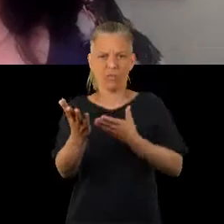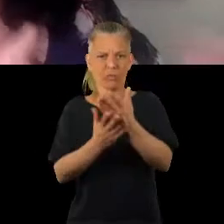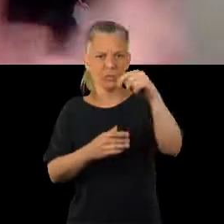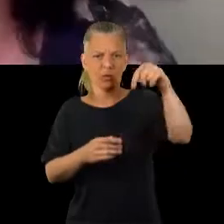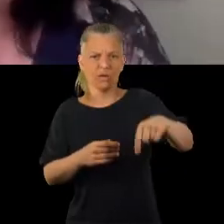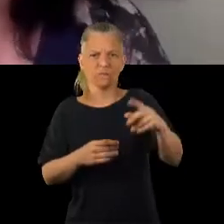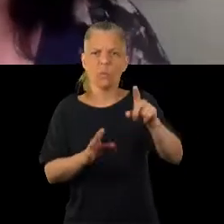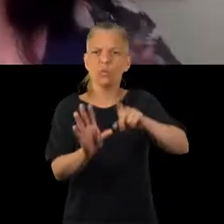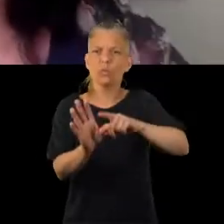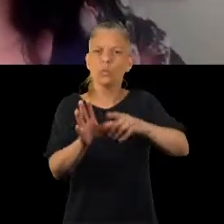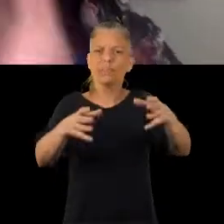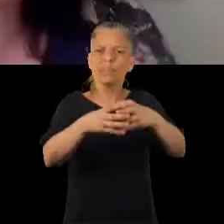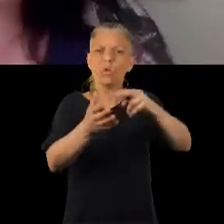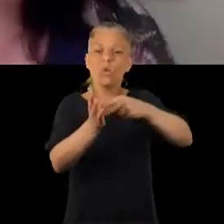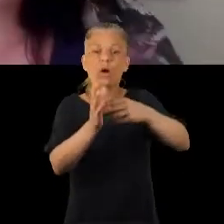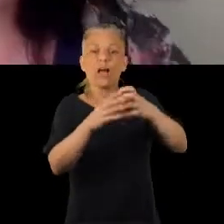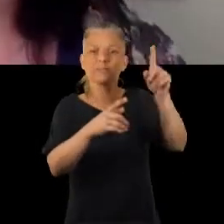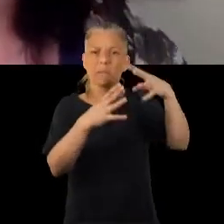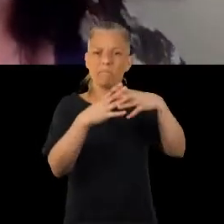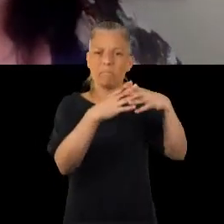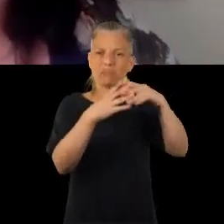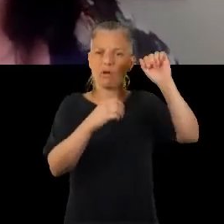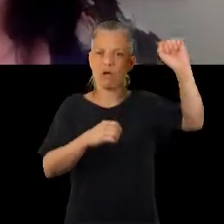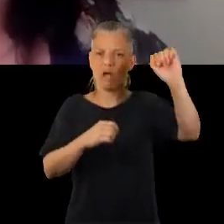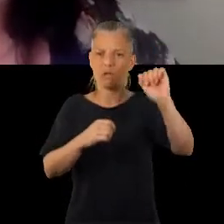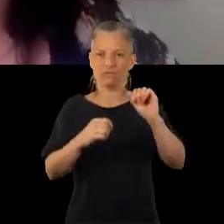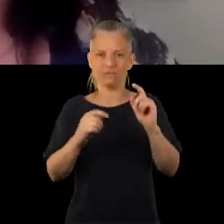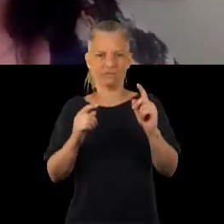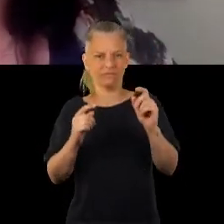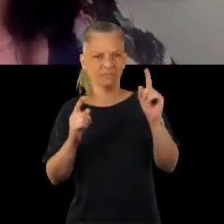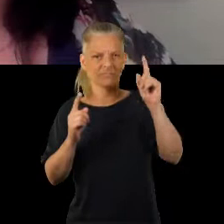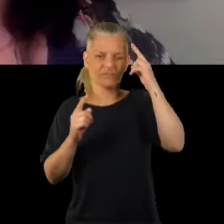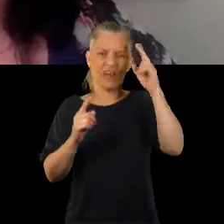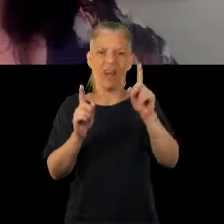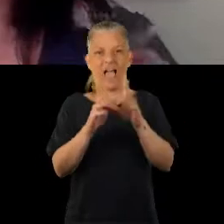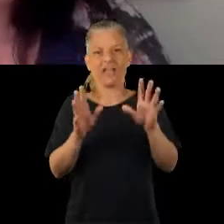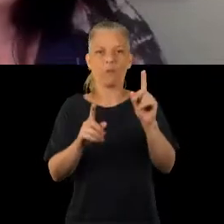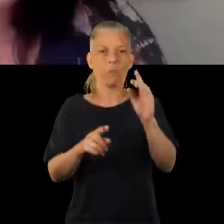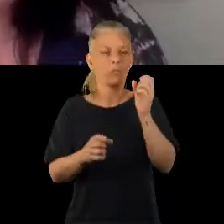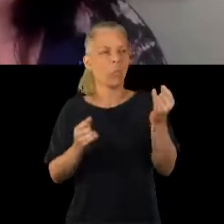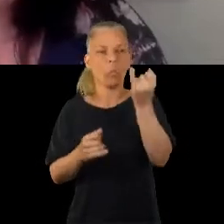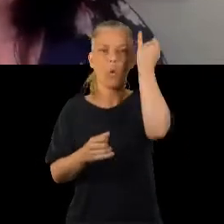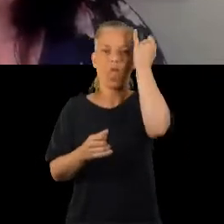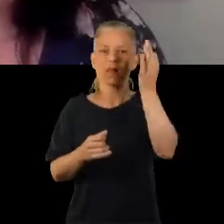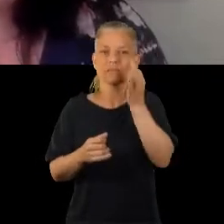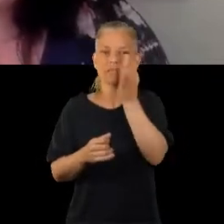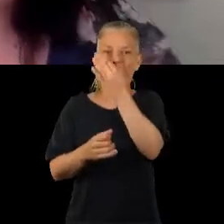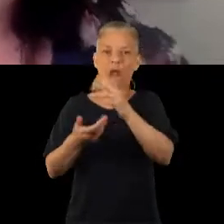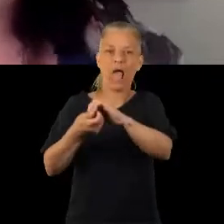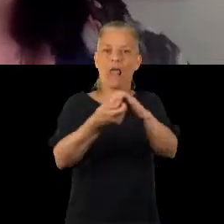and these are things that you might need to think about if you’re going to be delivering it as part of an organisation that isn’t set up to deliver that.